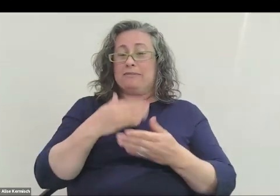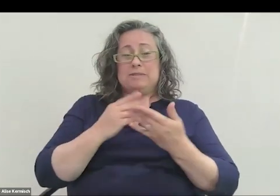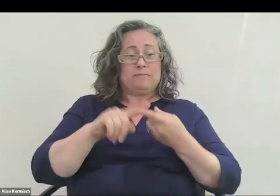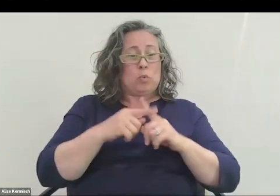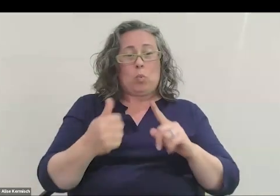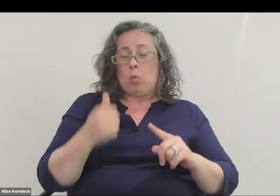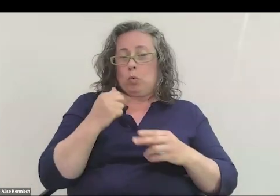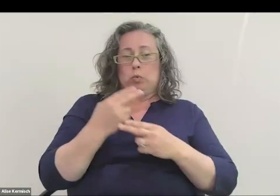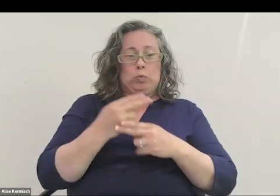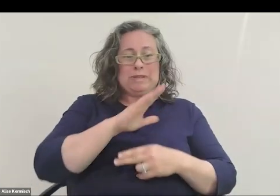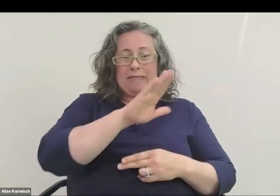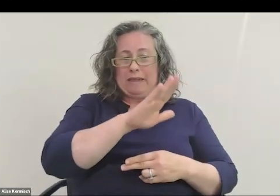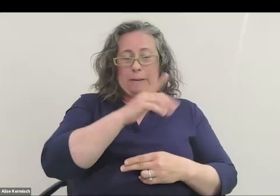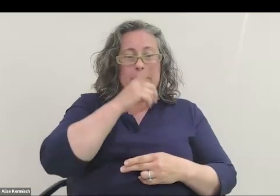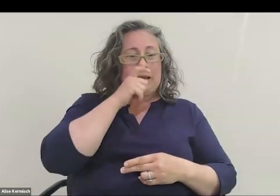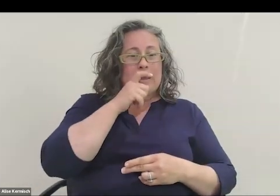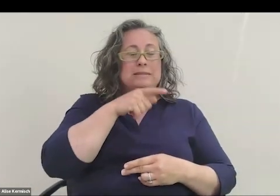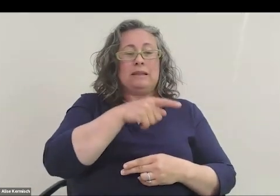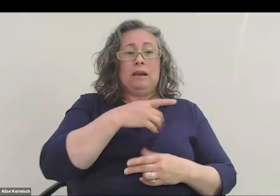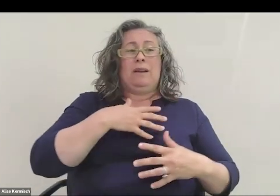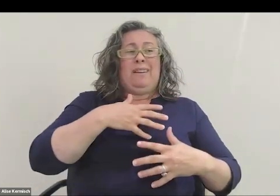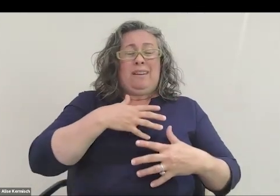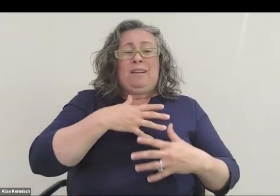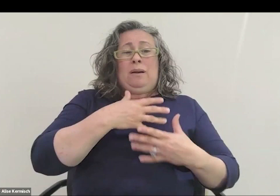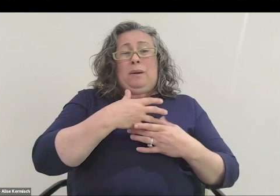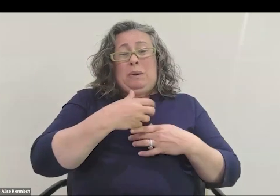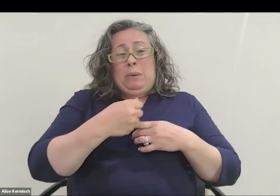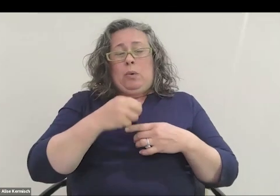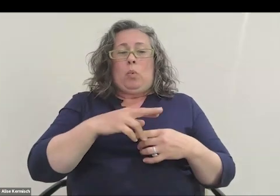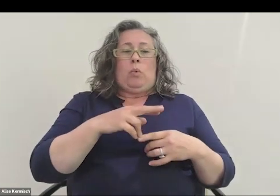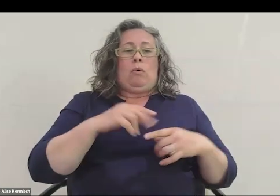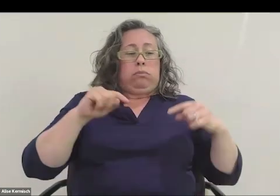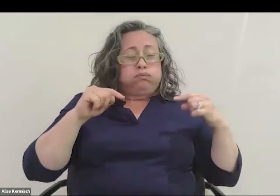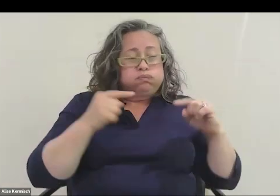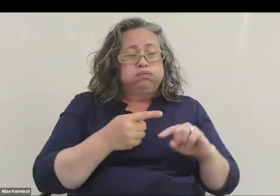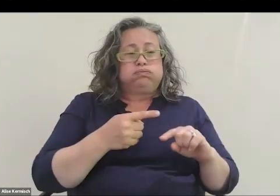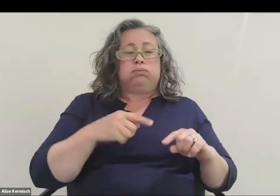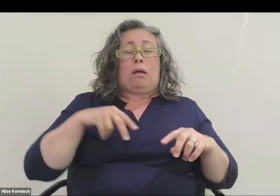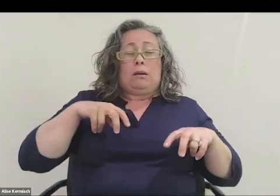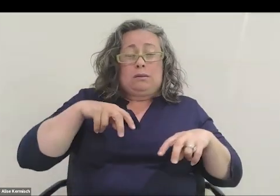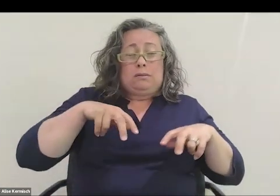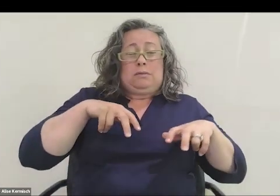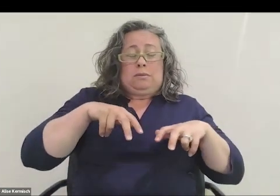even though they run out of breath or they have trouble with their spine or back because they don't look disabled.